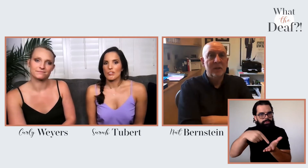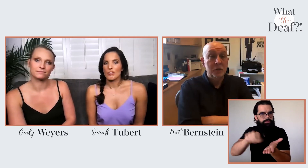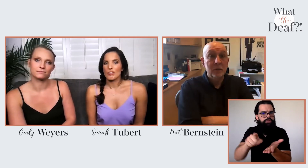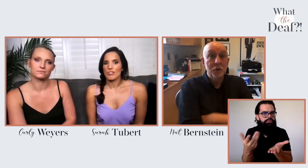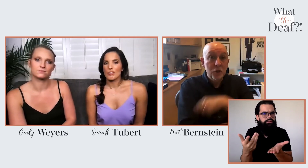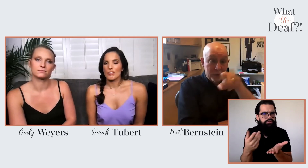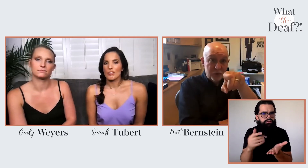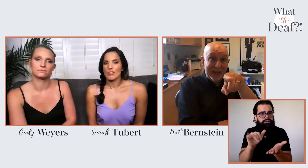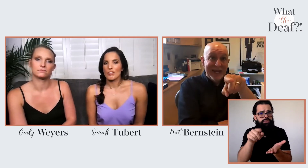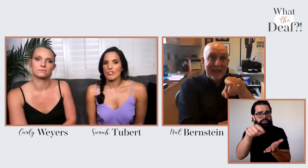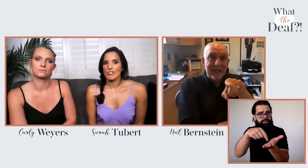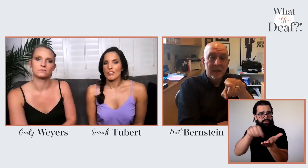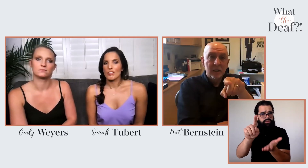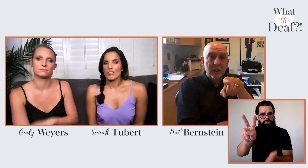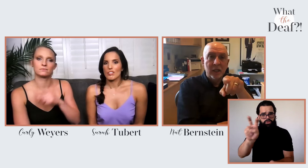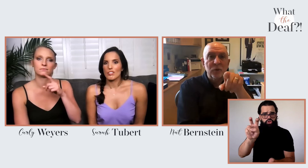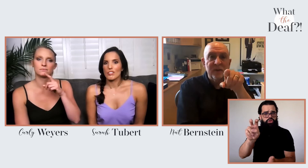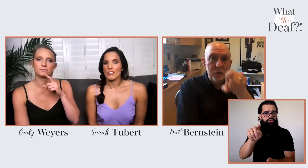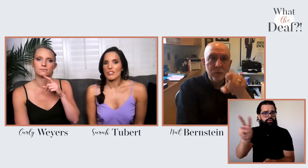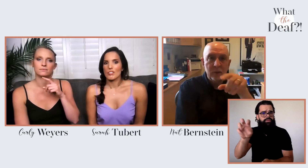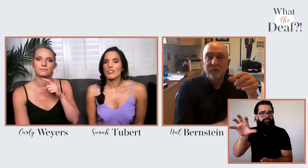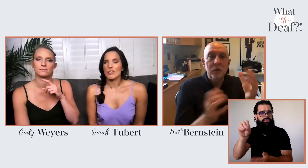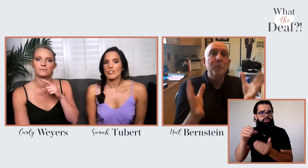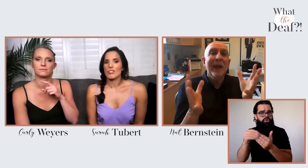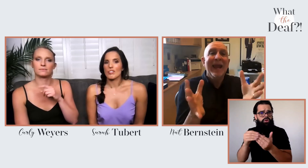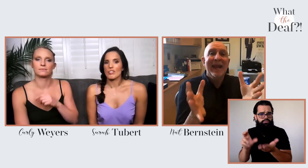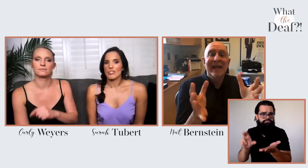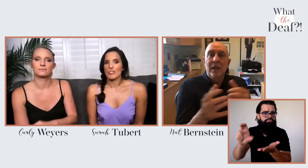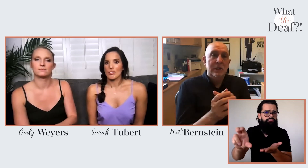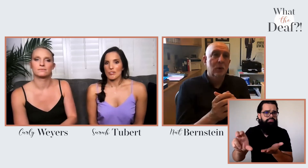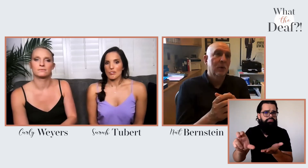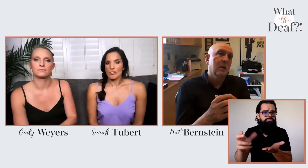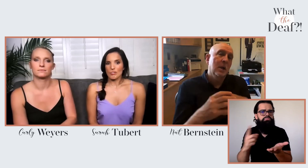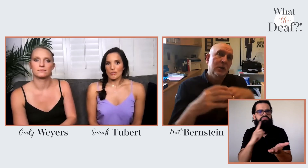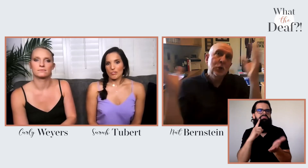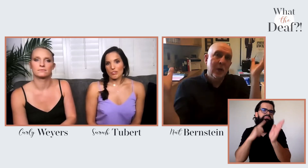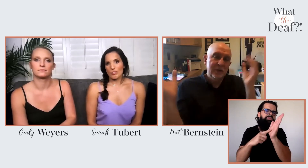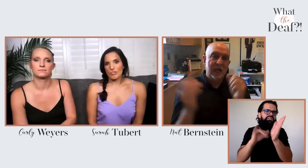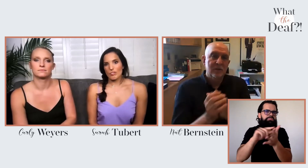You're, you're the one who's paying. In other words, if you, if you pay your $200, $250,